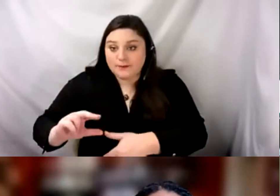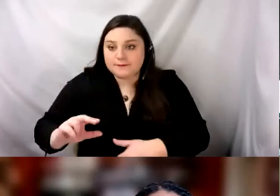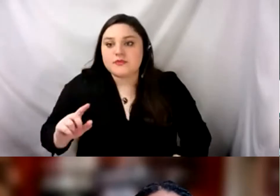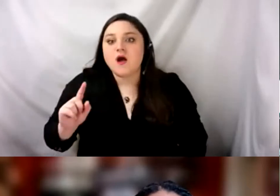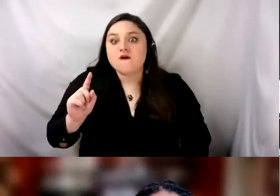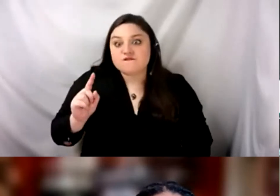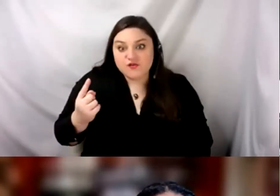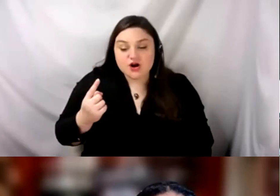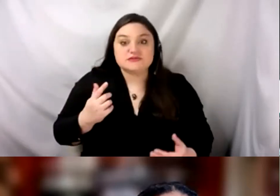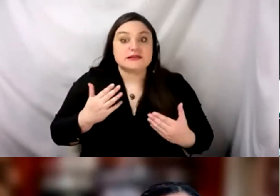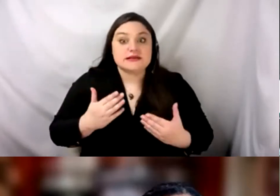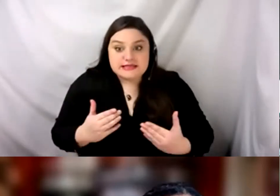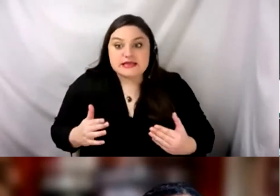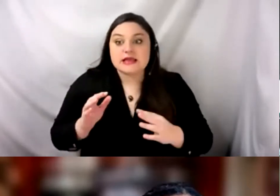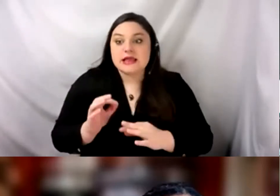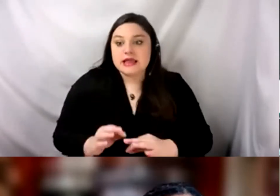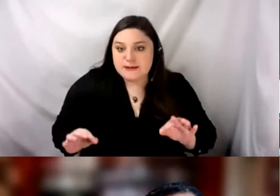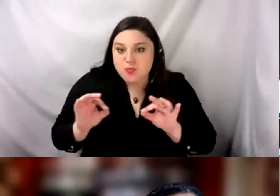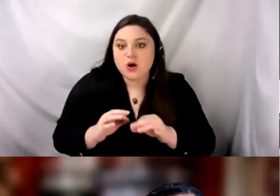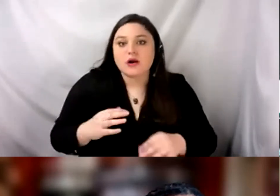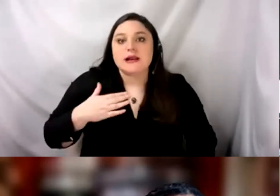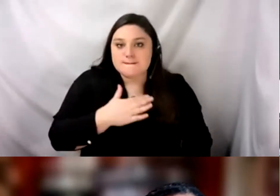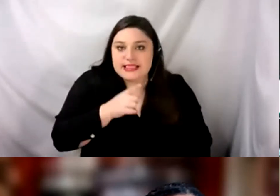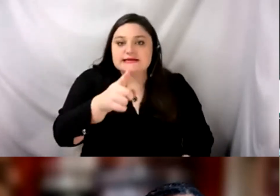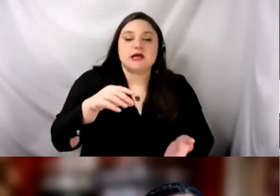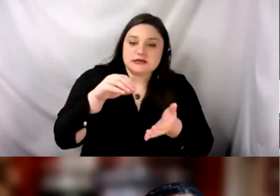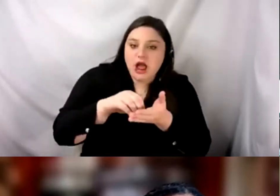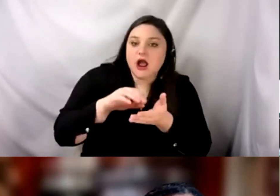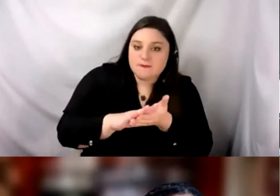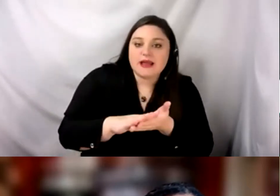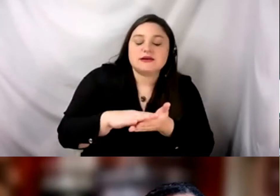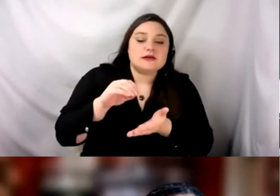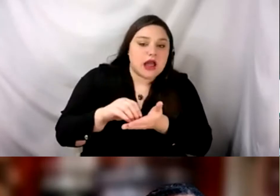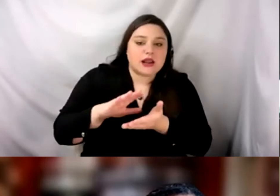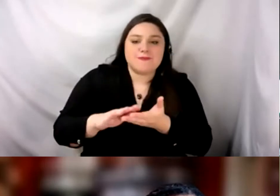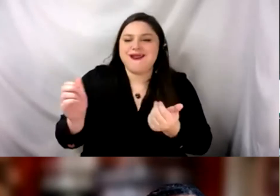, document, document. Before you clean or fix or anything like